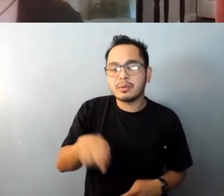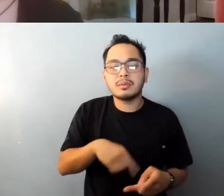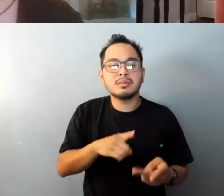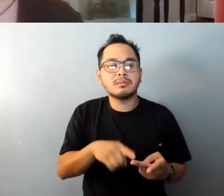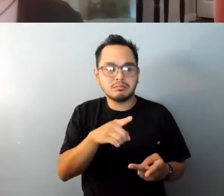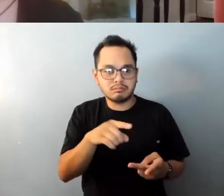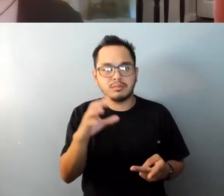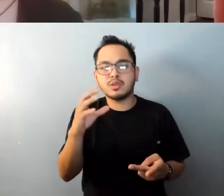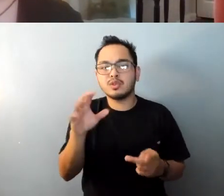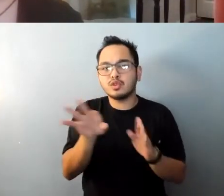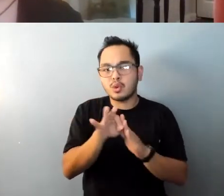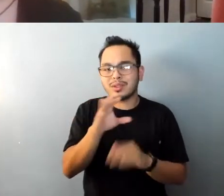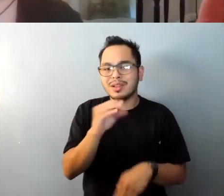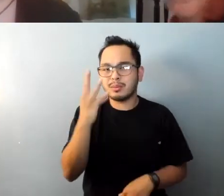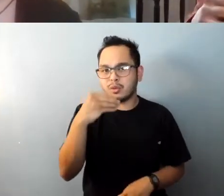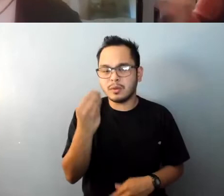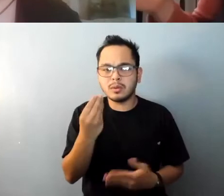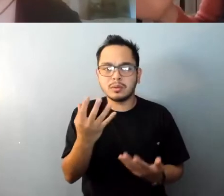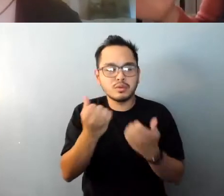is so fruitful because we get to expand that.